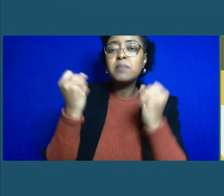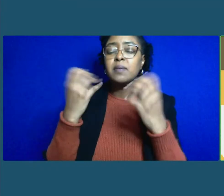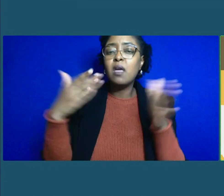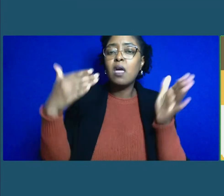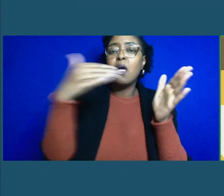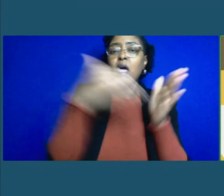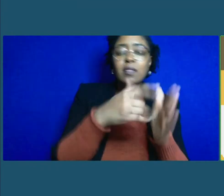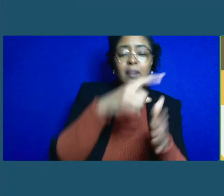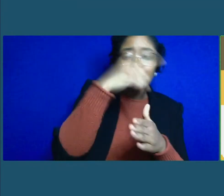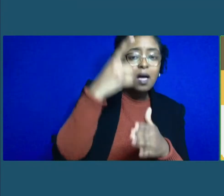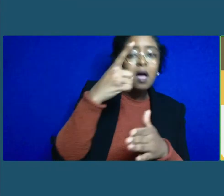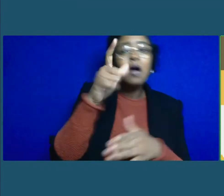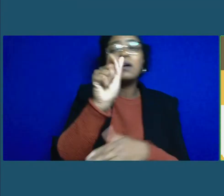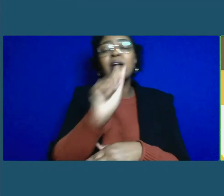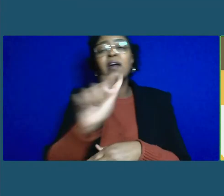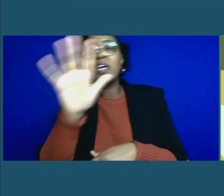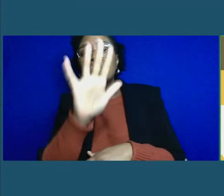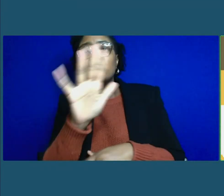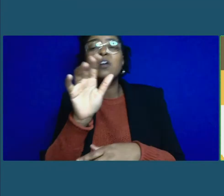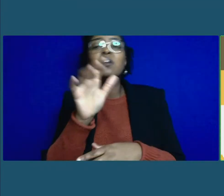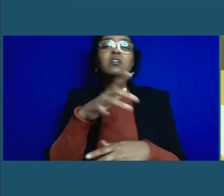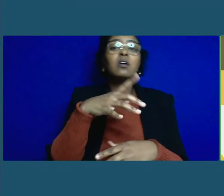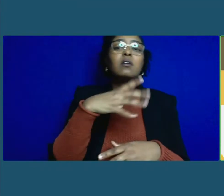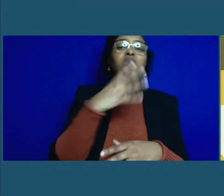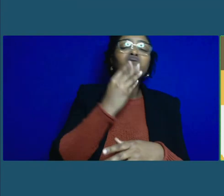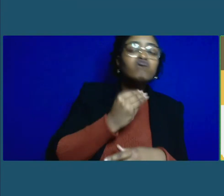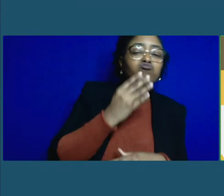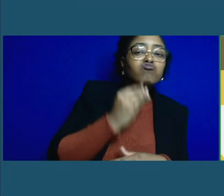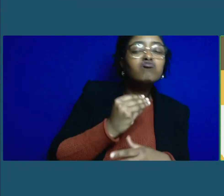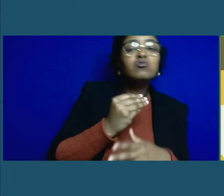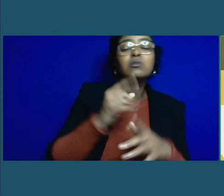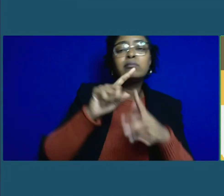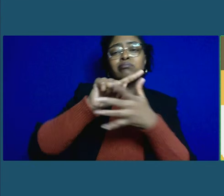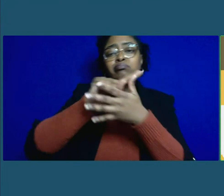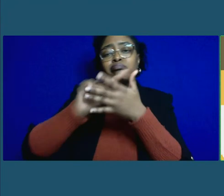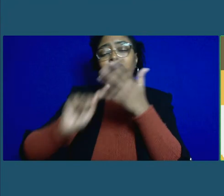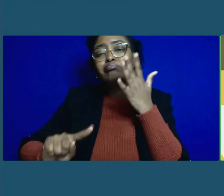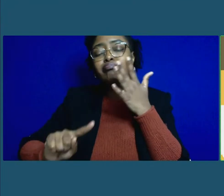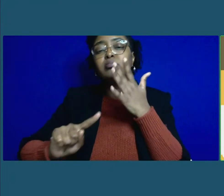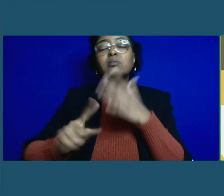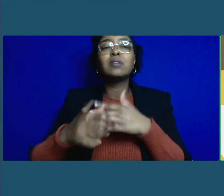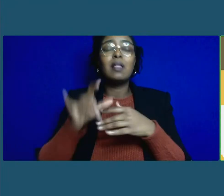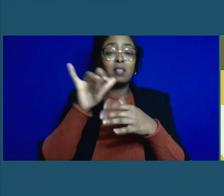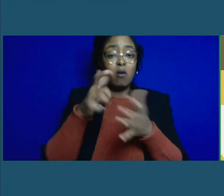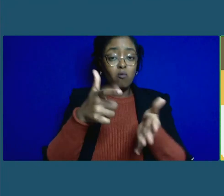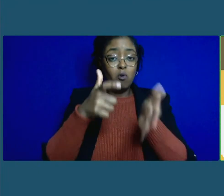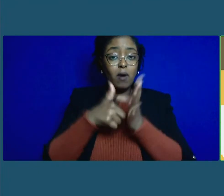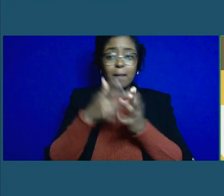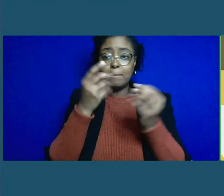meetings to address anti black anti Asian anti Muslim anti